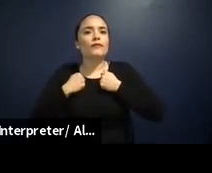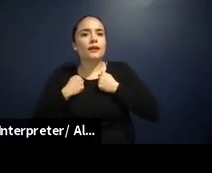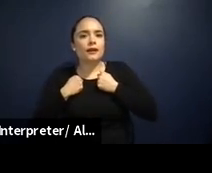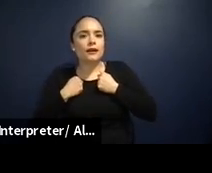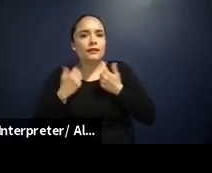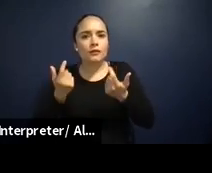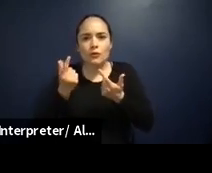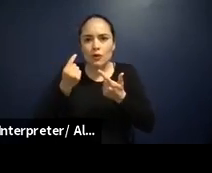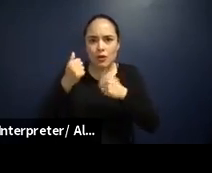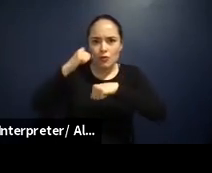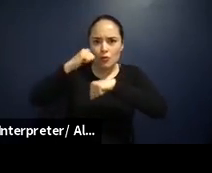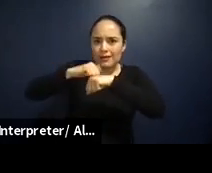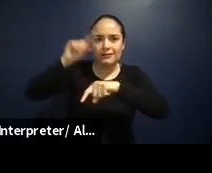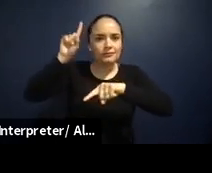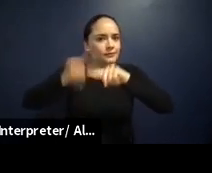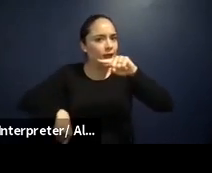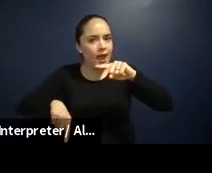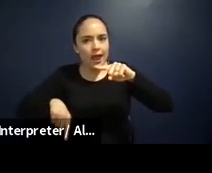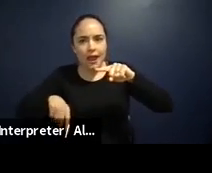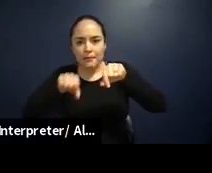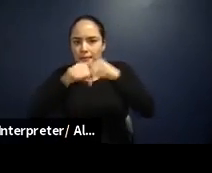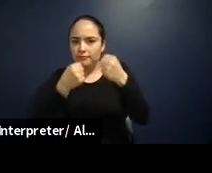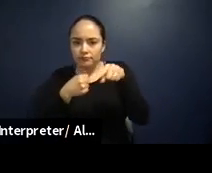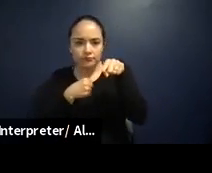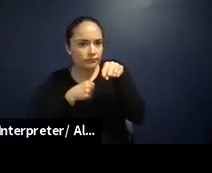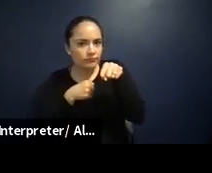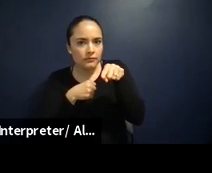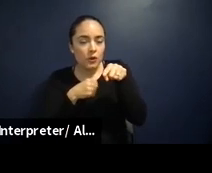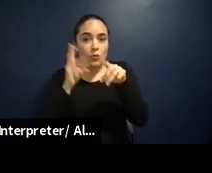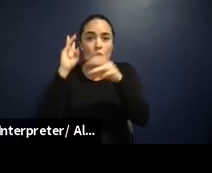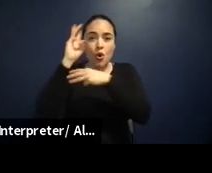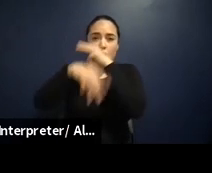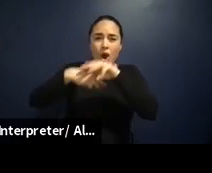of the world, and it's what basically stops you from falling out into the void. [Kim]: We don't want you to fall into the void. That sounds bad.